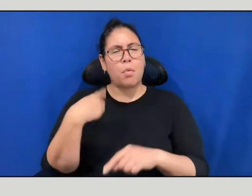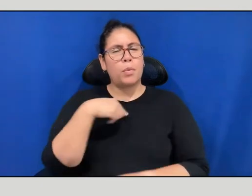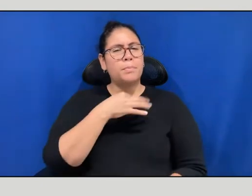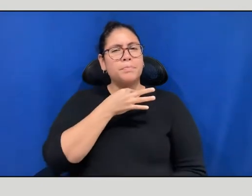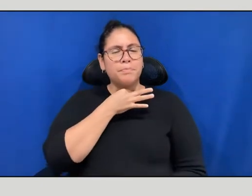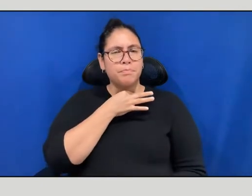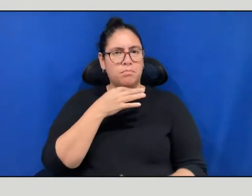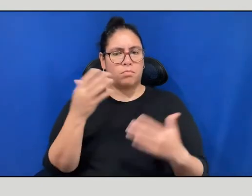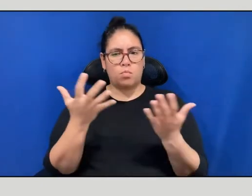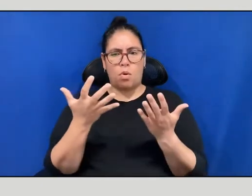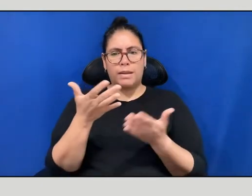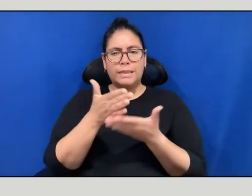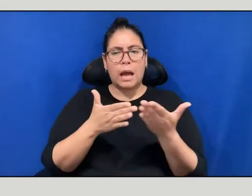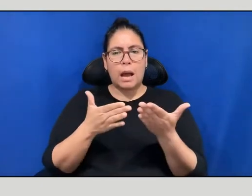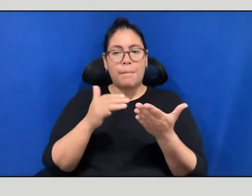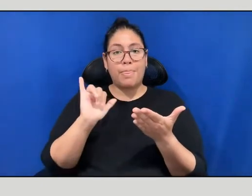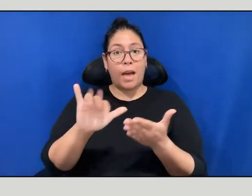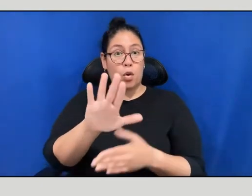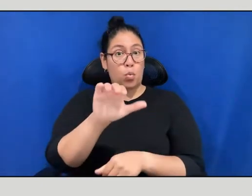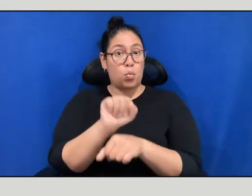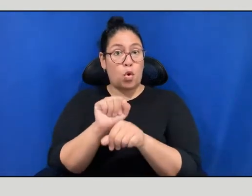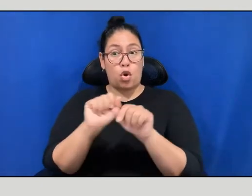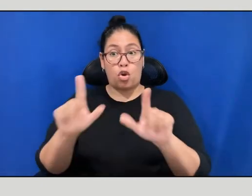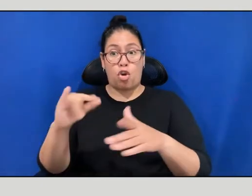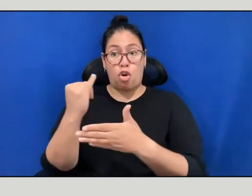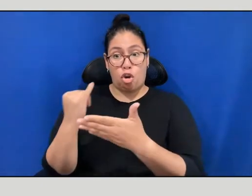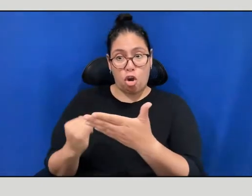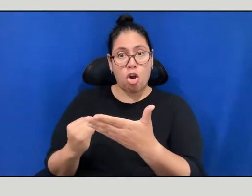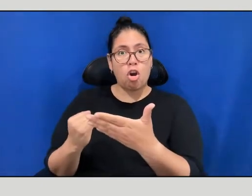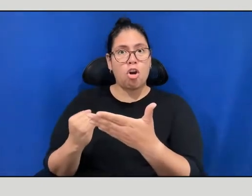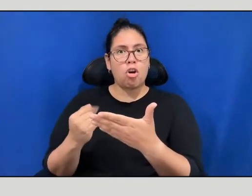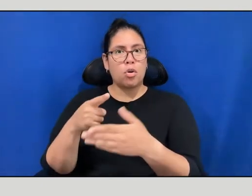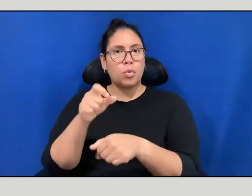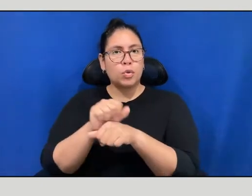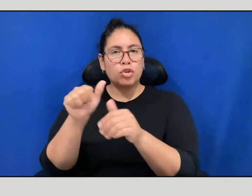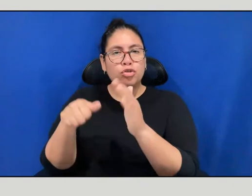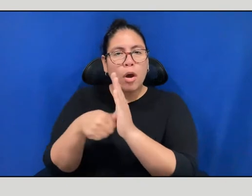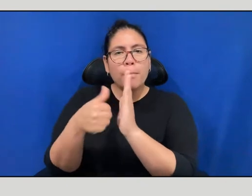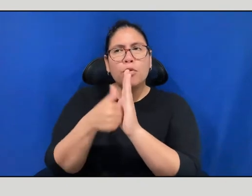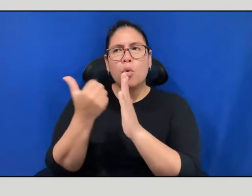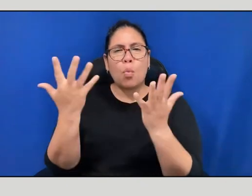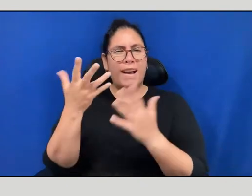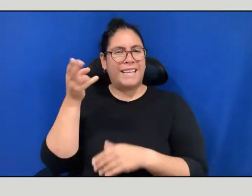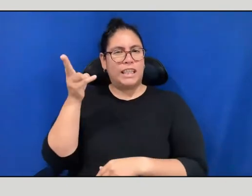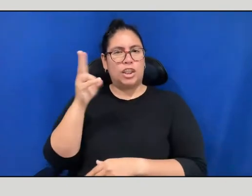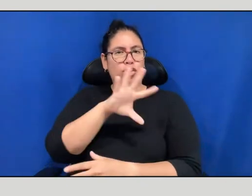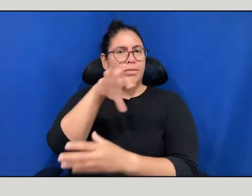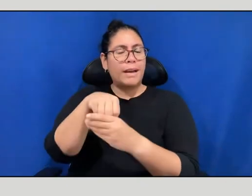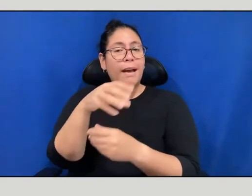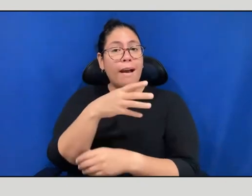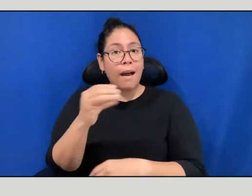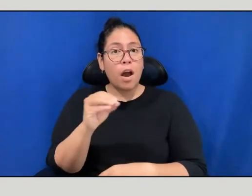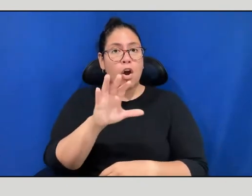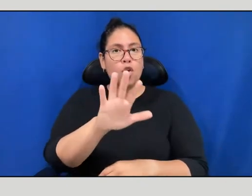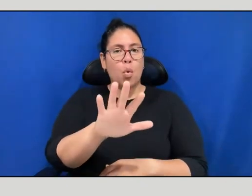and also, how has your own vocabulary and artistic vocabulary